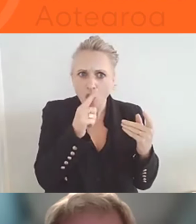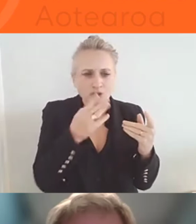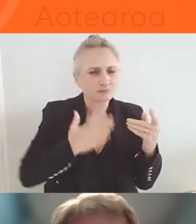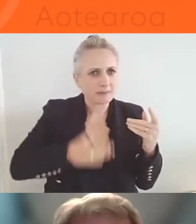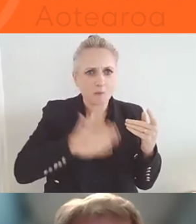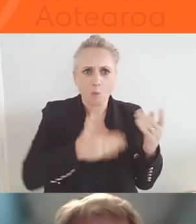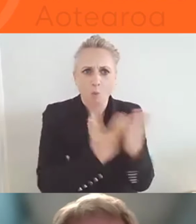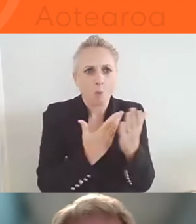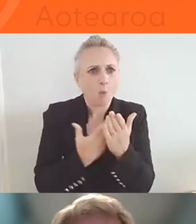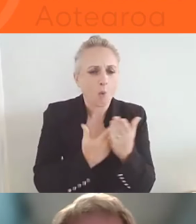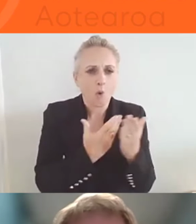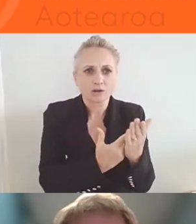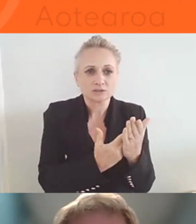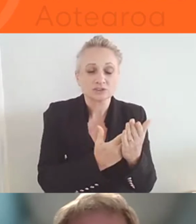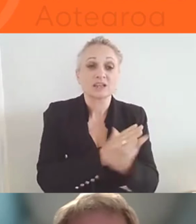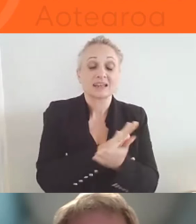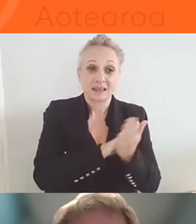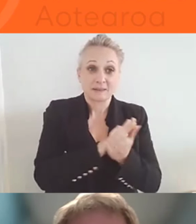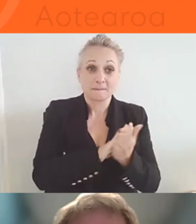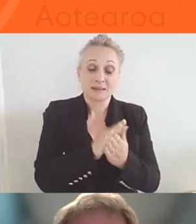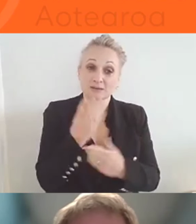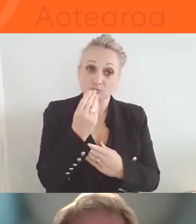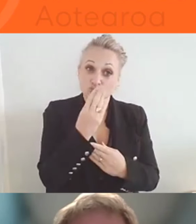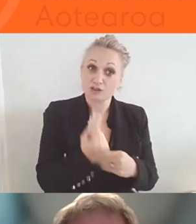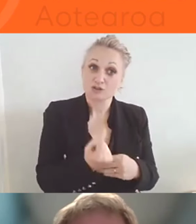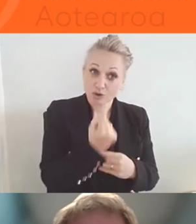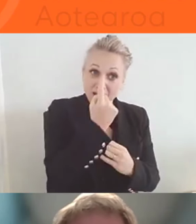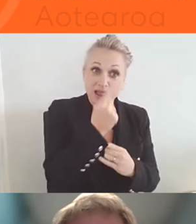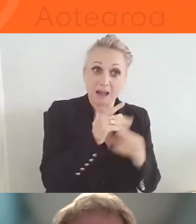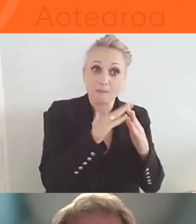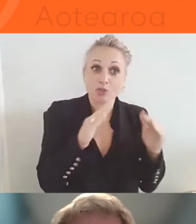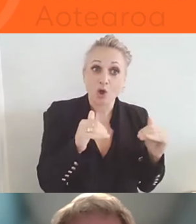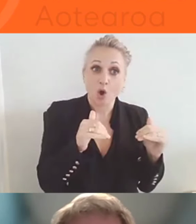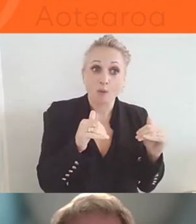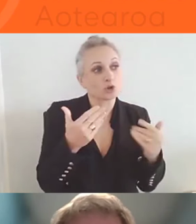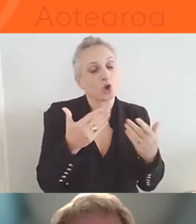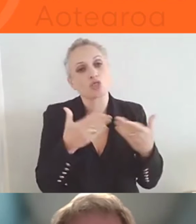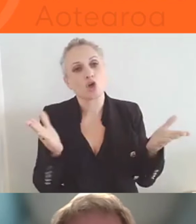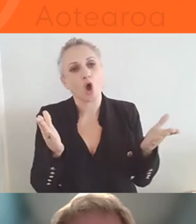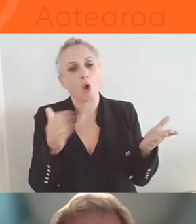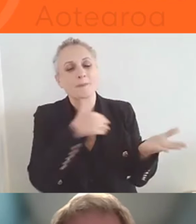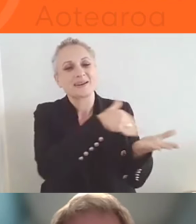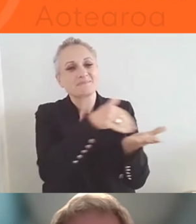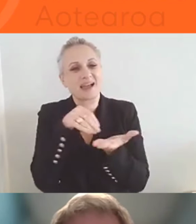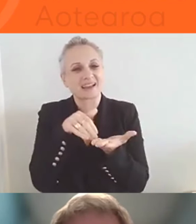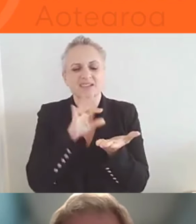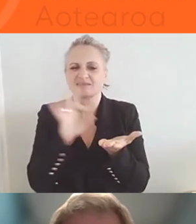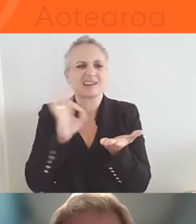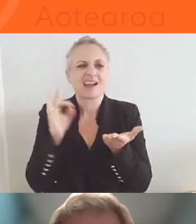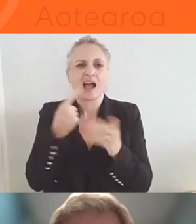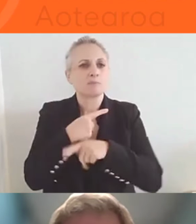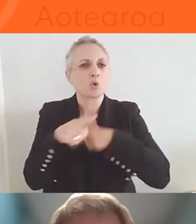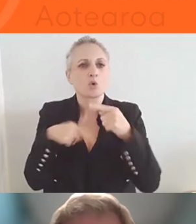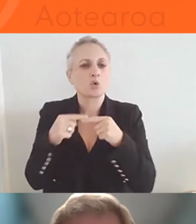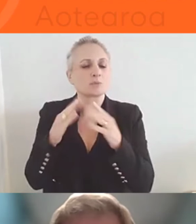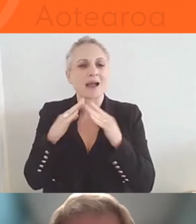on those homes and this is to the open market. So I'm not talking about, say, Kainga Ora's model, or community housing providers